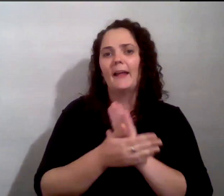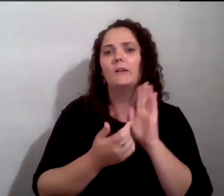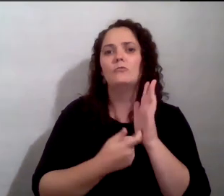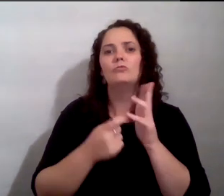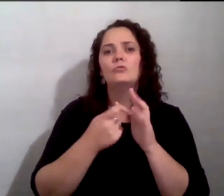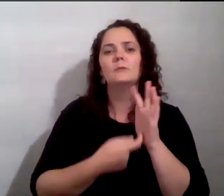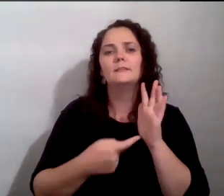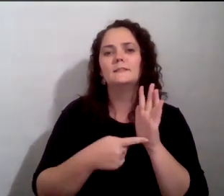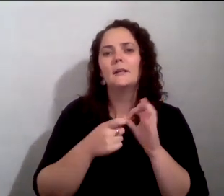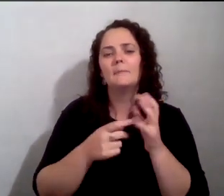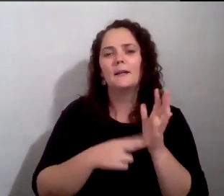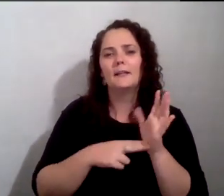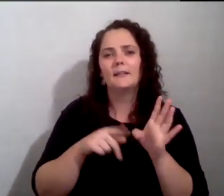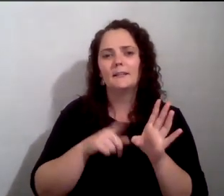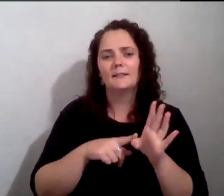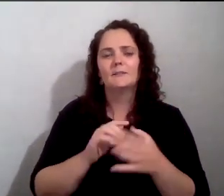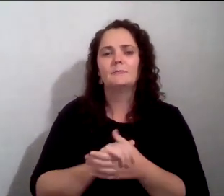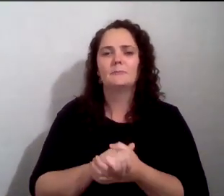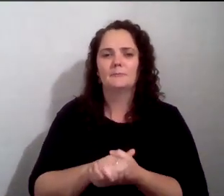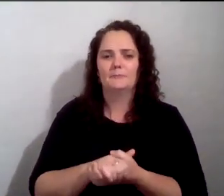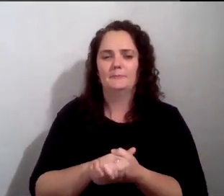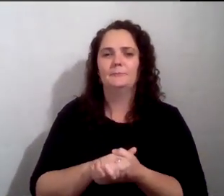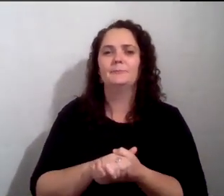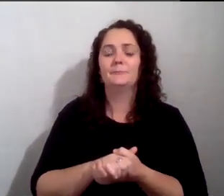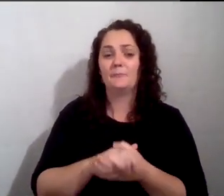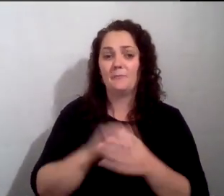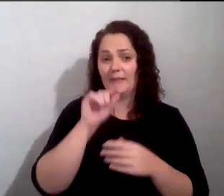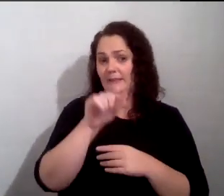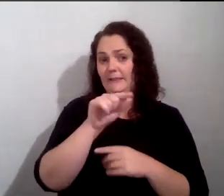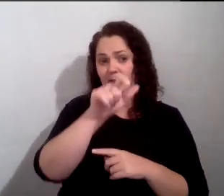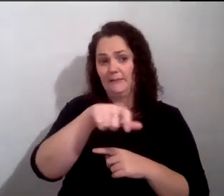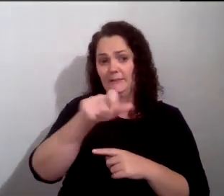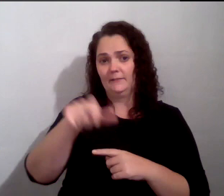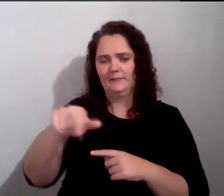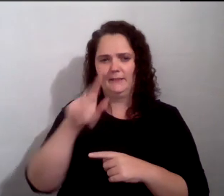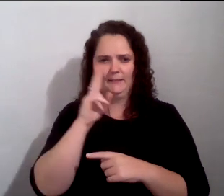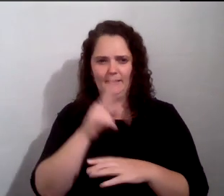Rupert Bunny. But here she's composing her subjects as figures also